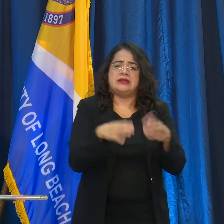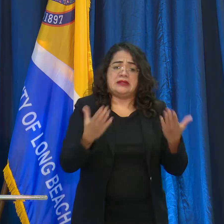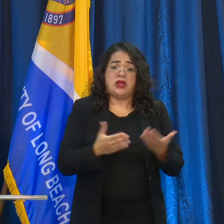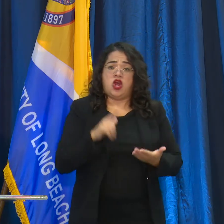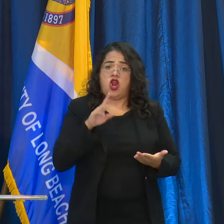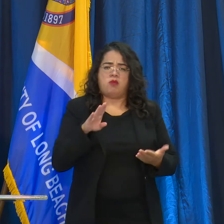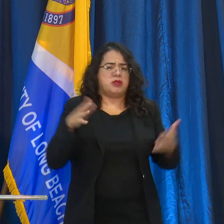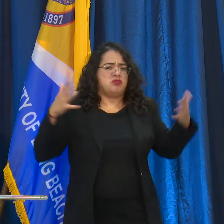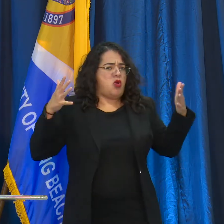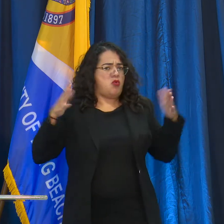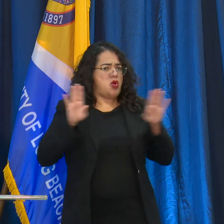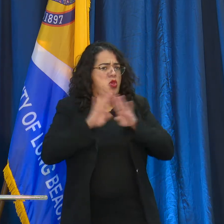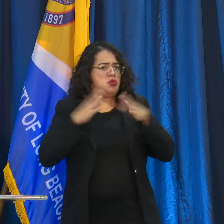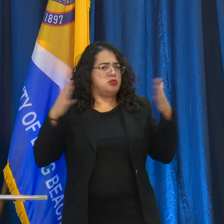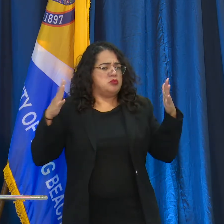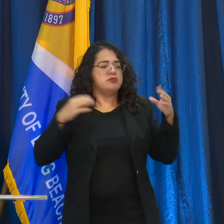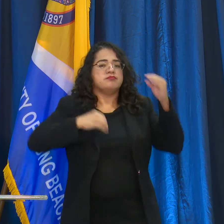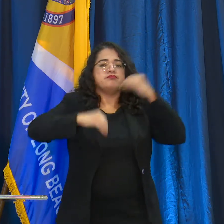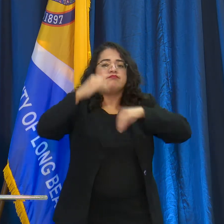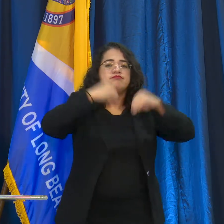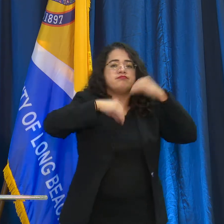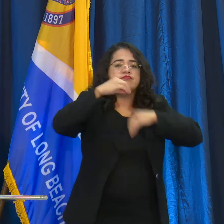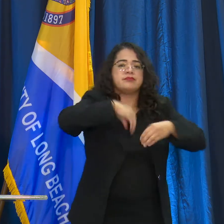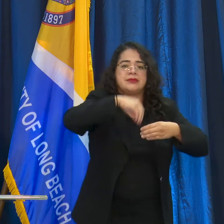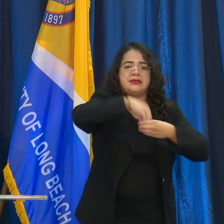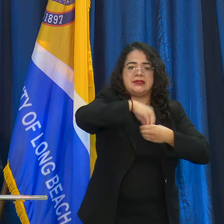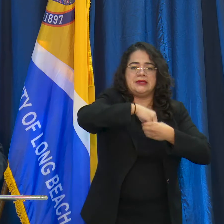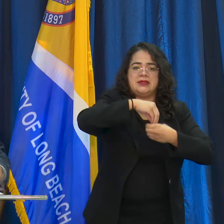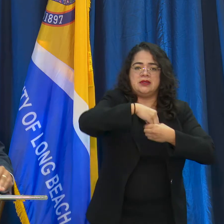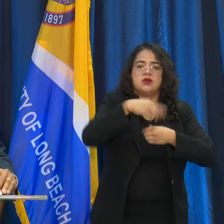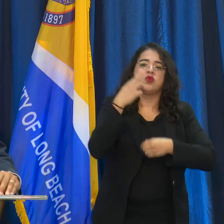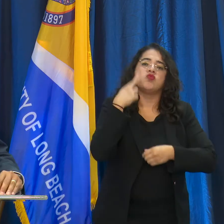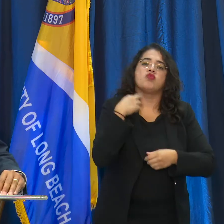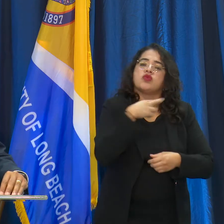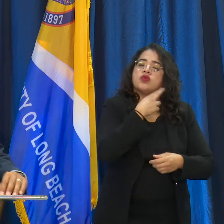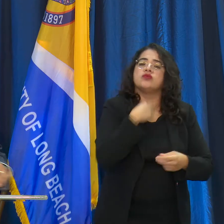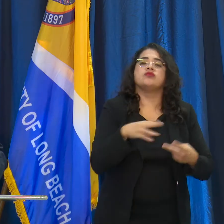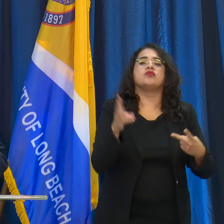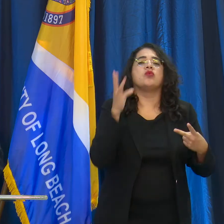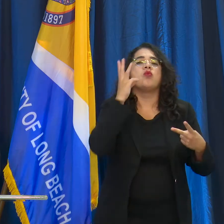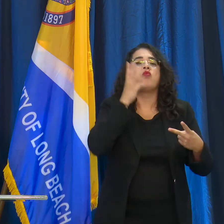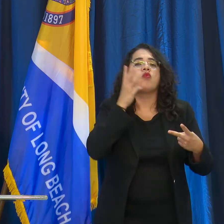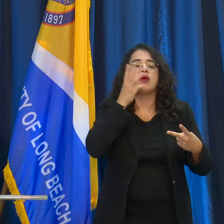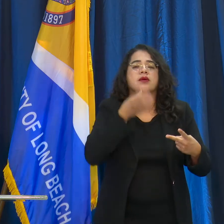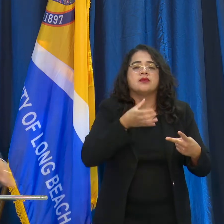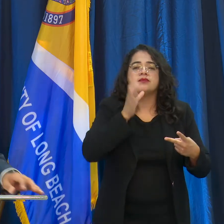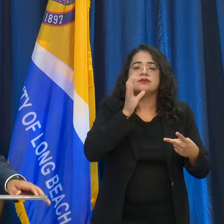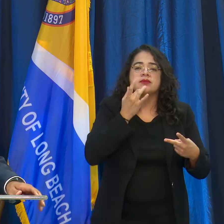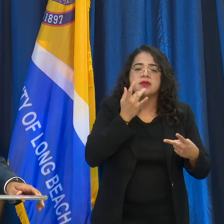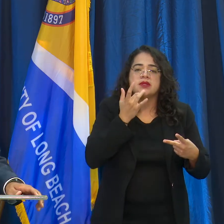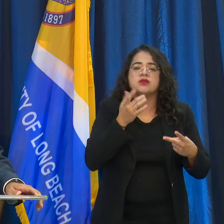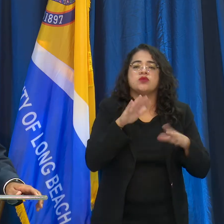This includes dining in at restaurants, wineries and tasting rooms, family entertainment centers,